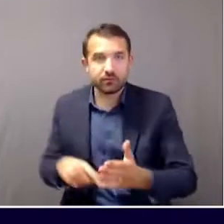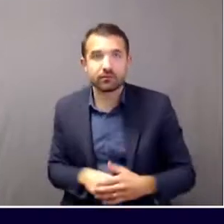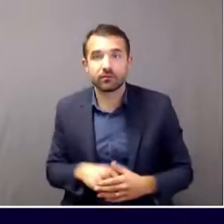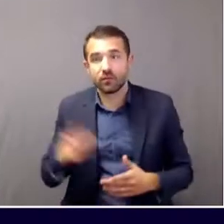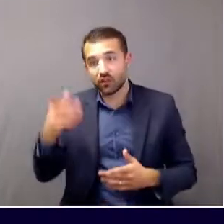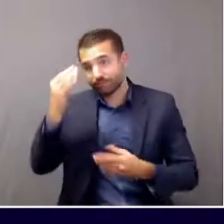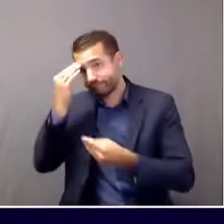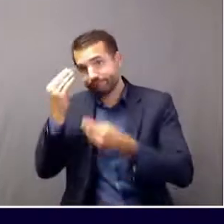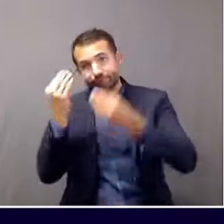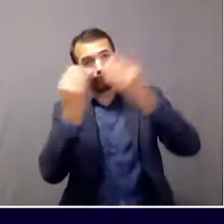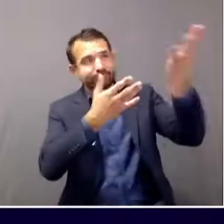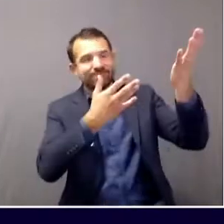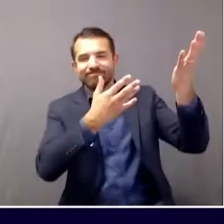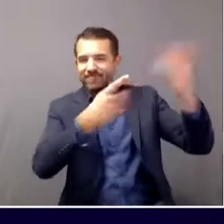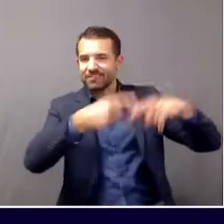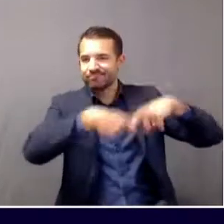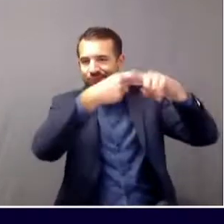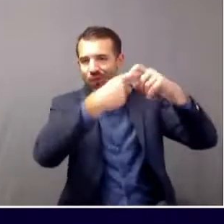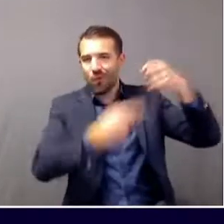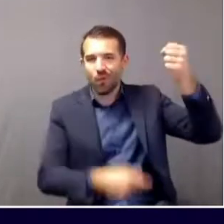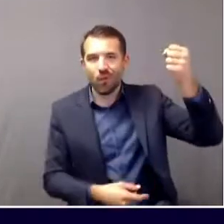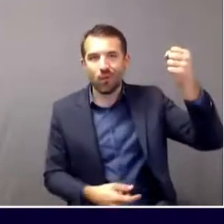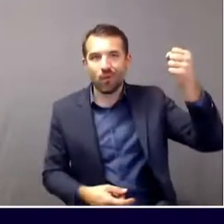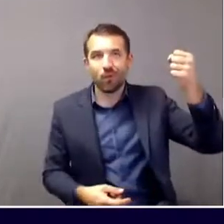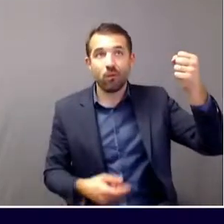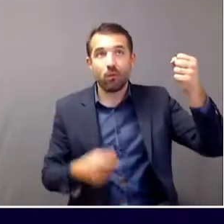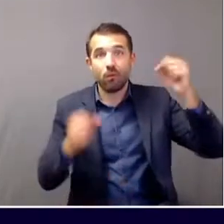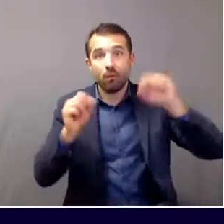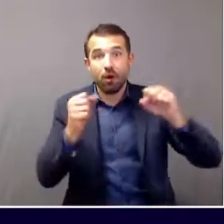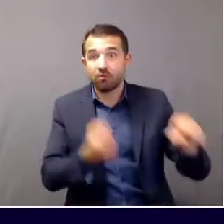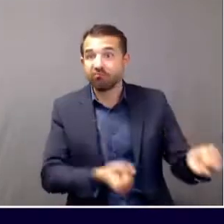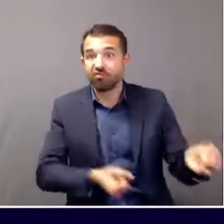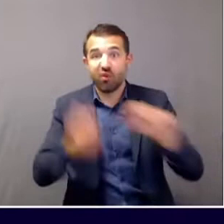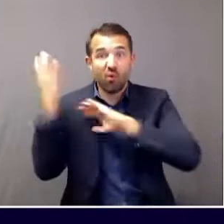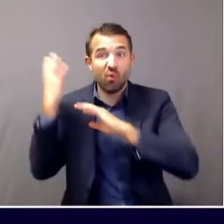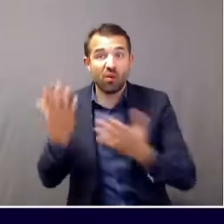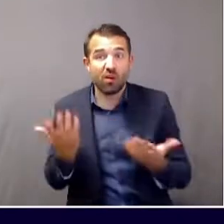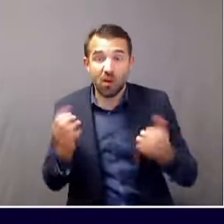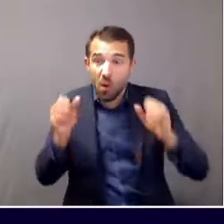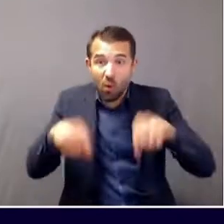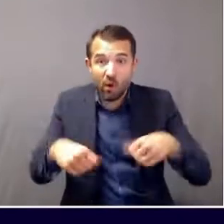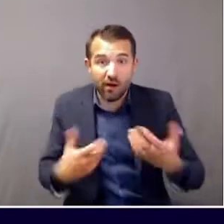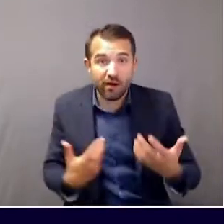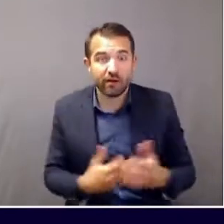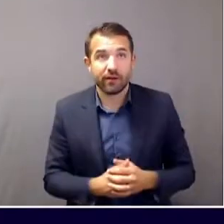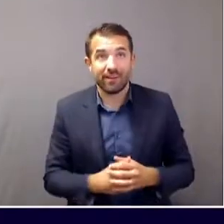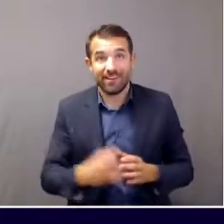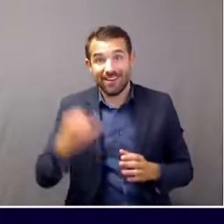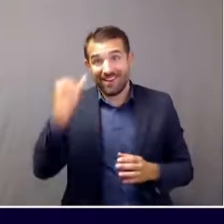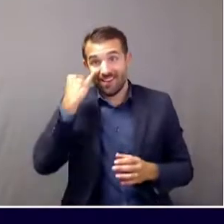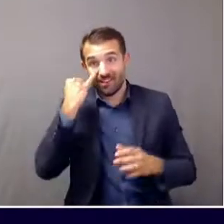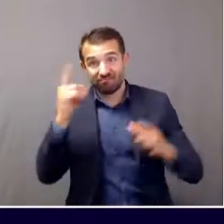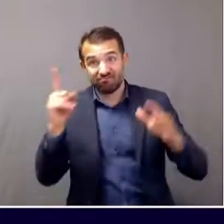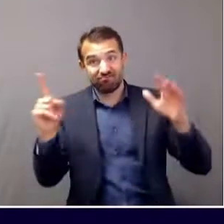altogether what types of situations will govern when